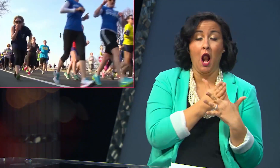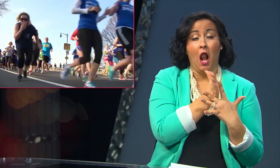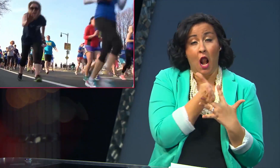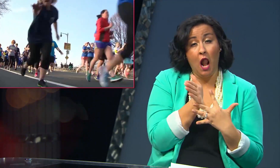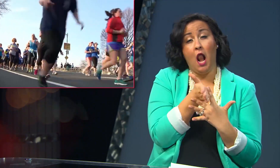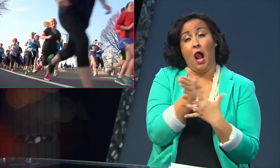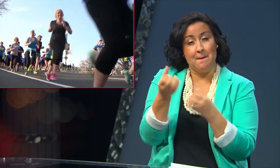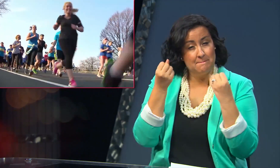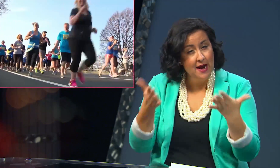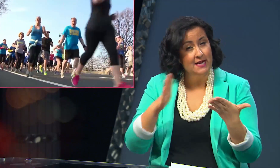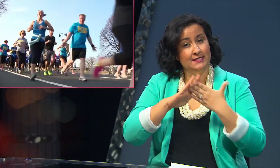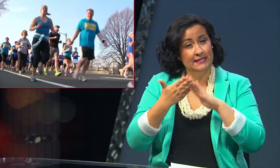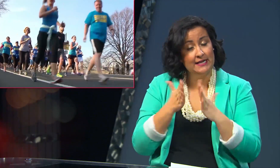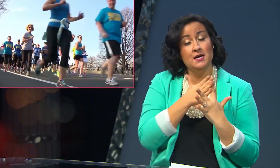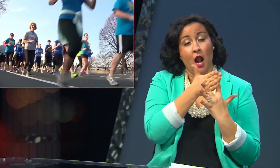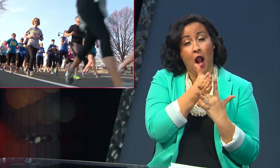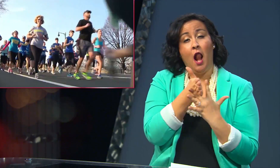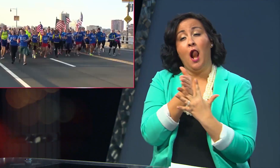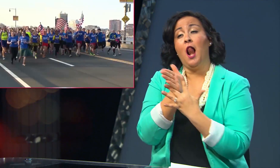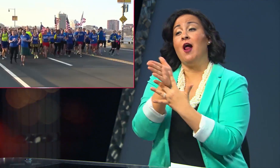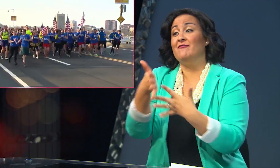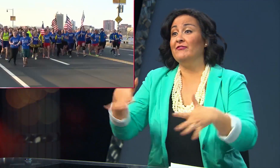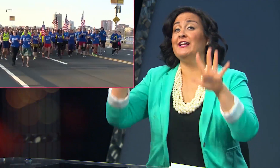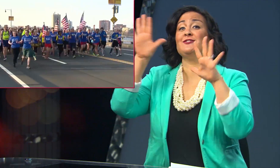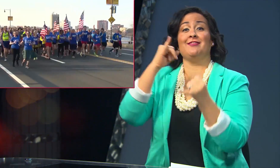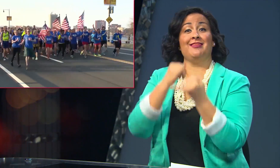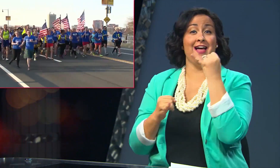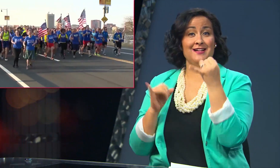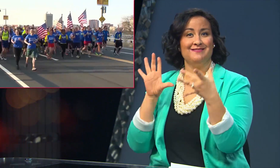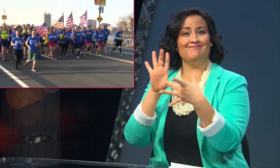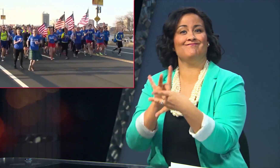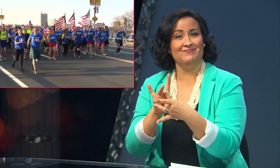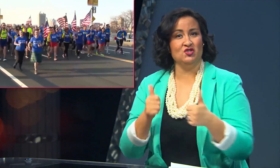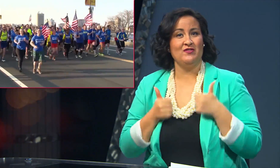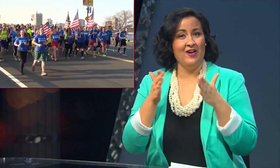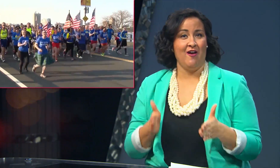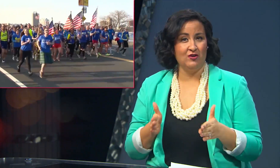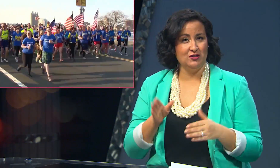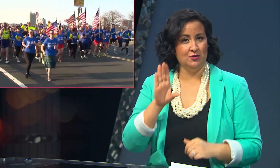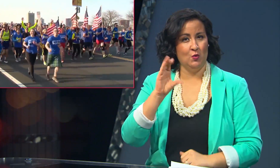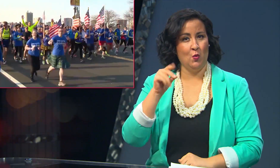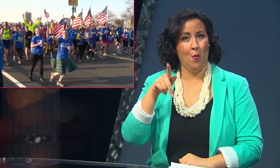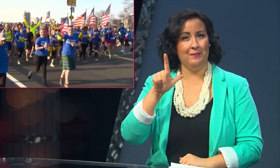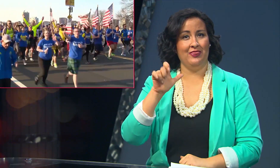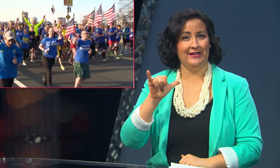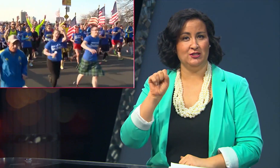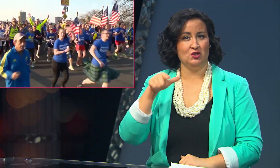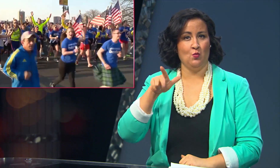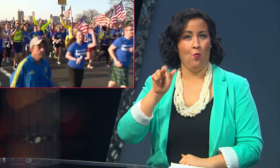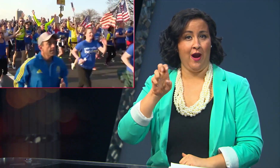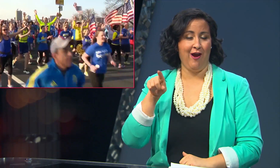ALMOST A MONTH AGO. THEY CROSSED THROUGH MANY CITIES BEFORE JOINING SURVIVORS IN BOSTON'S